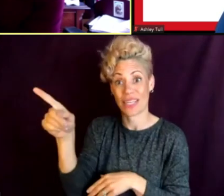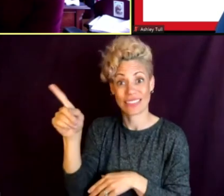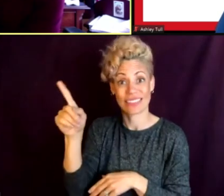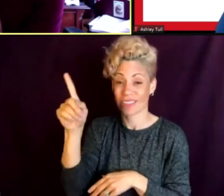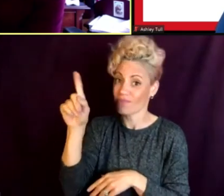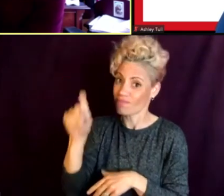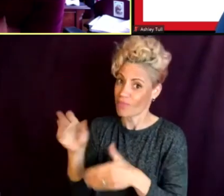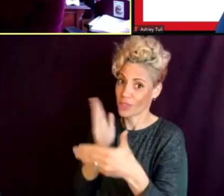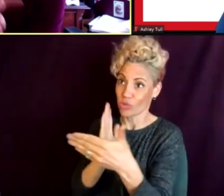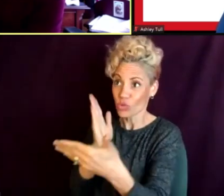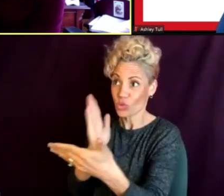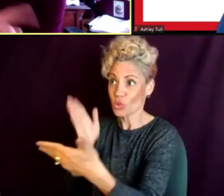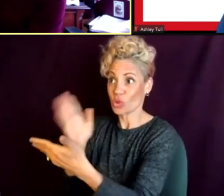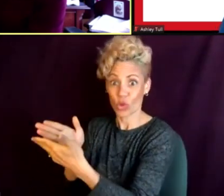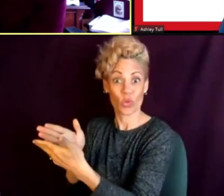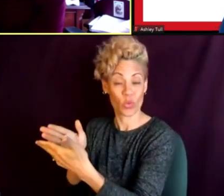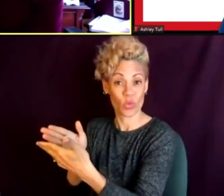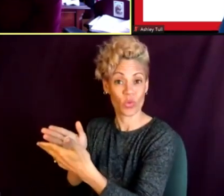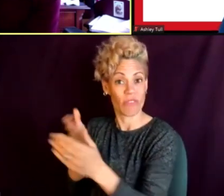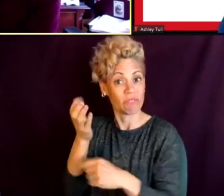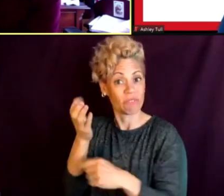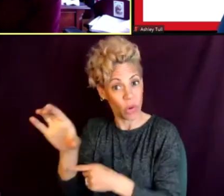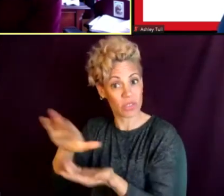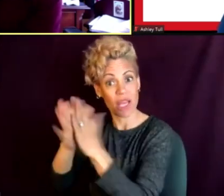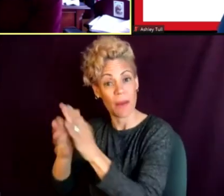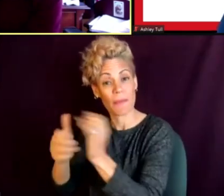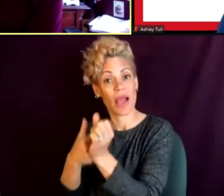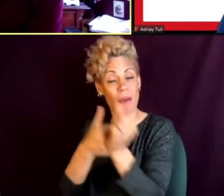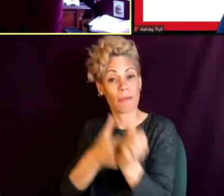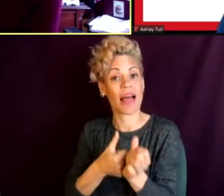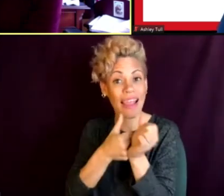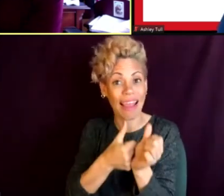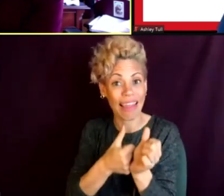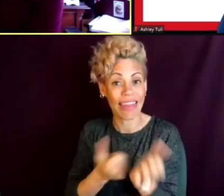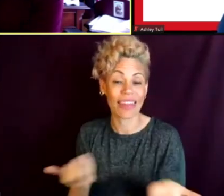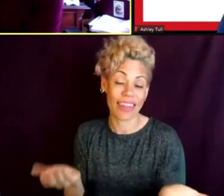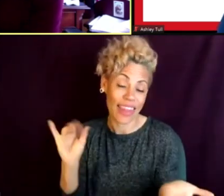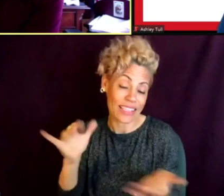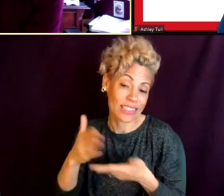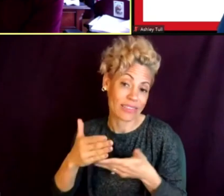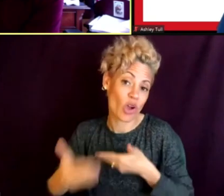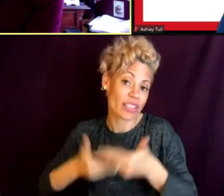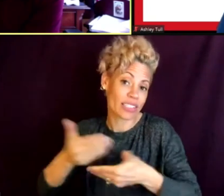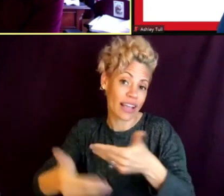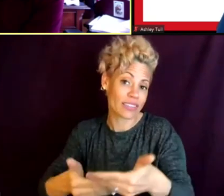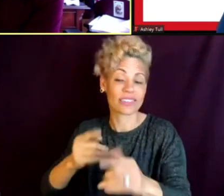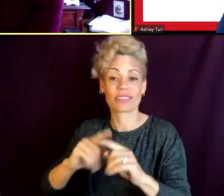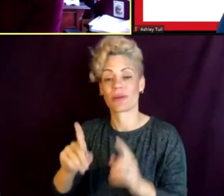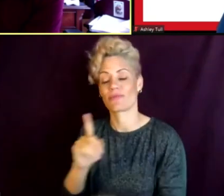so that it starts to happen. That's the process, but I'm really pleased